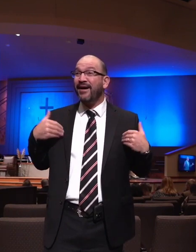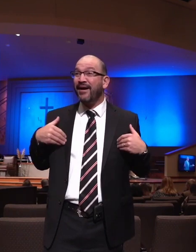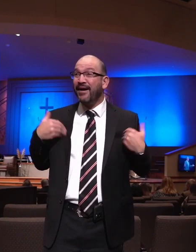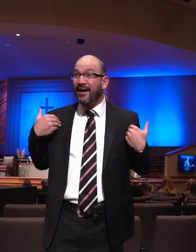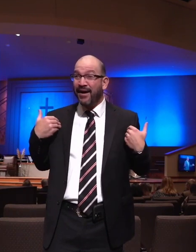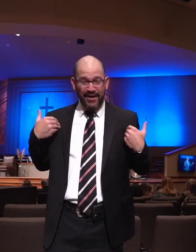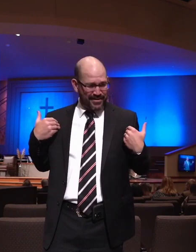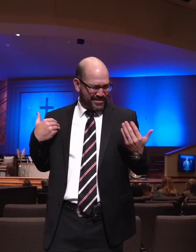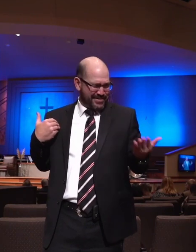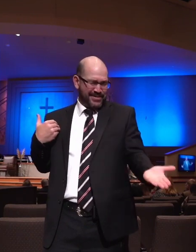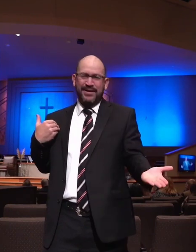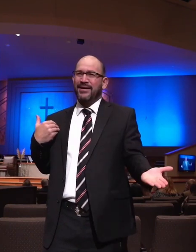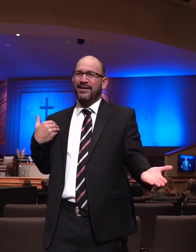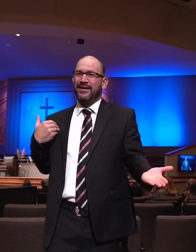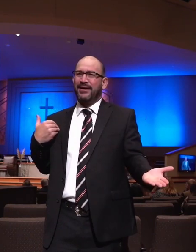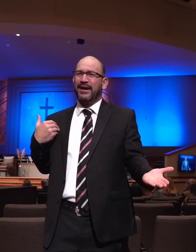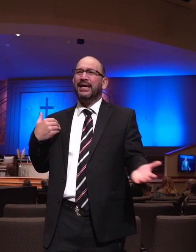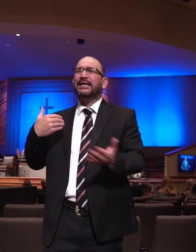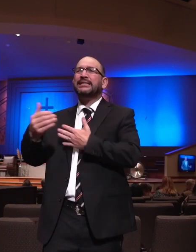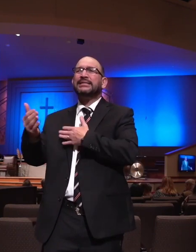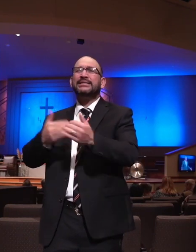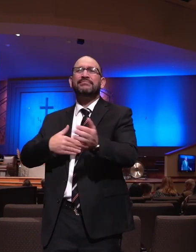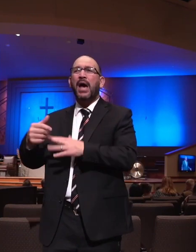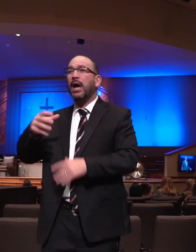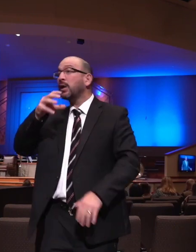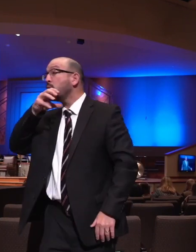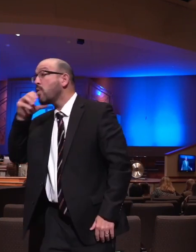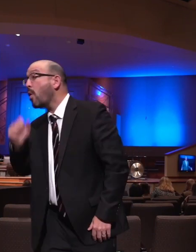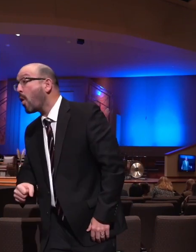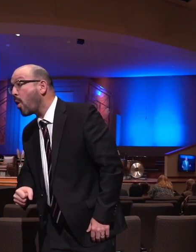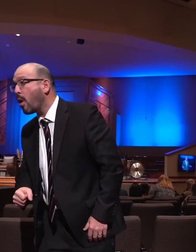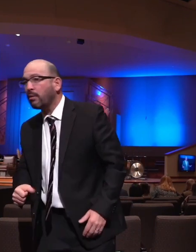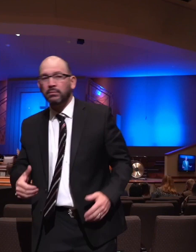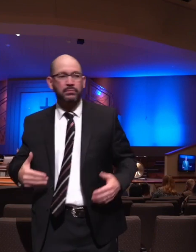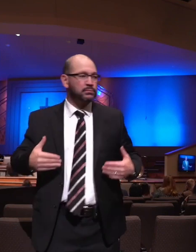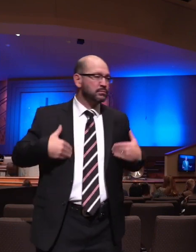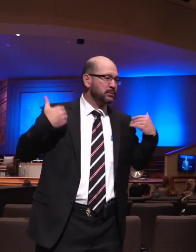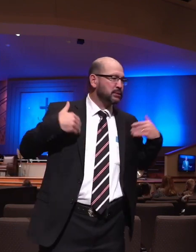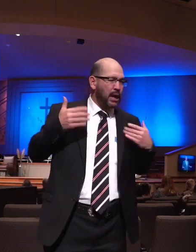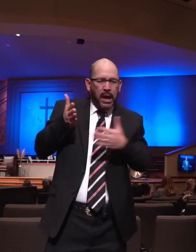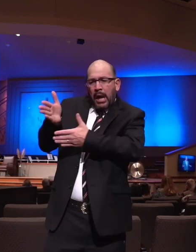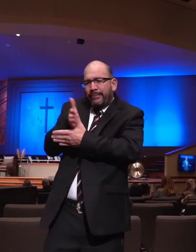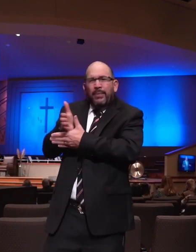age you are if you're an old person like me use it you know it really is true I